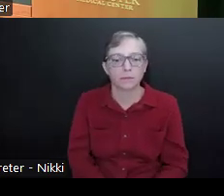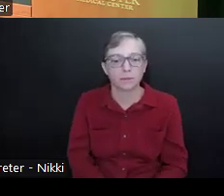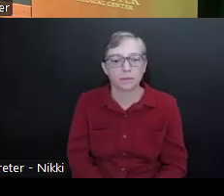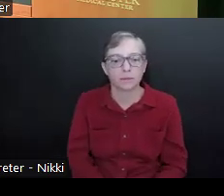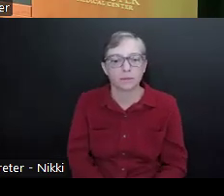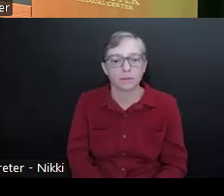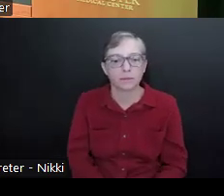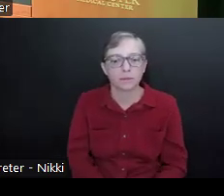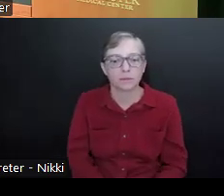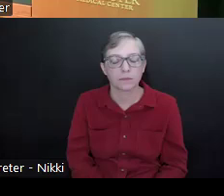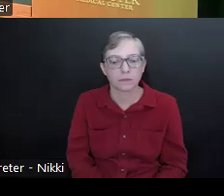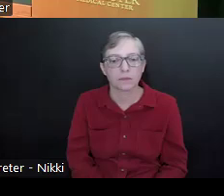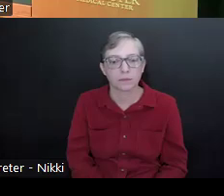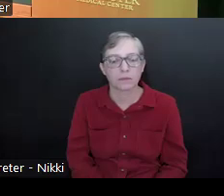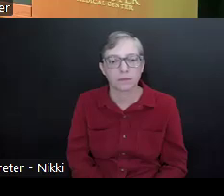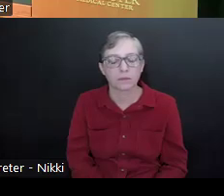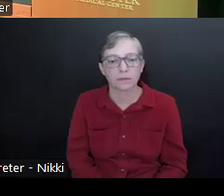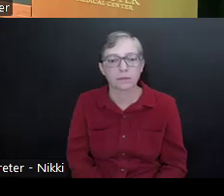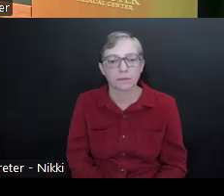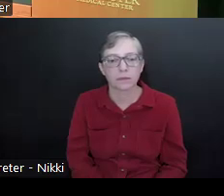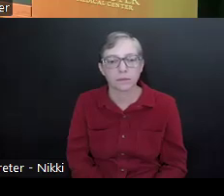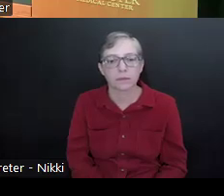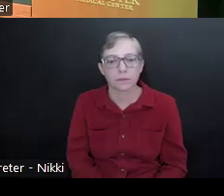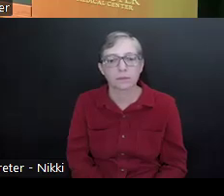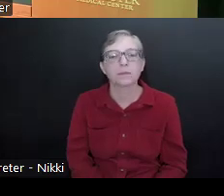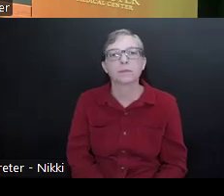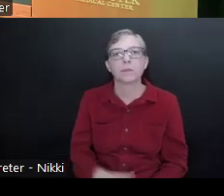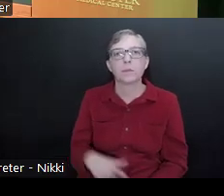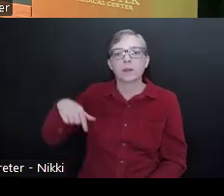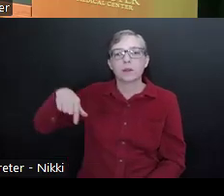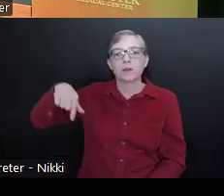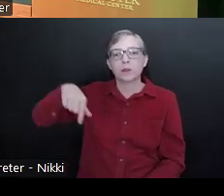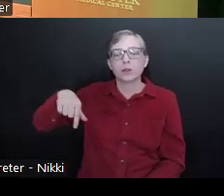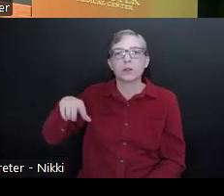was kind of thinking about um you know QT prolongation or sudden cardiac death that